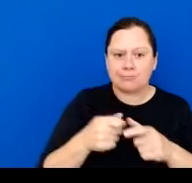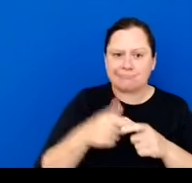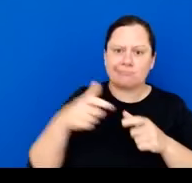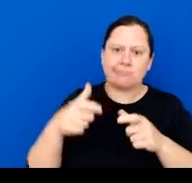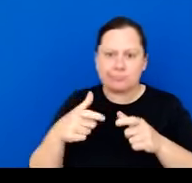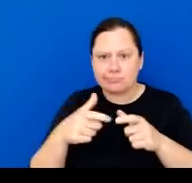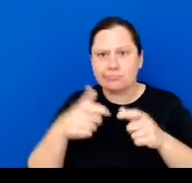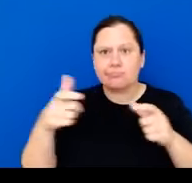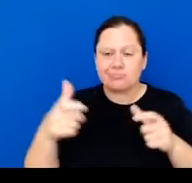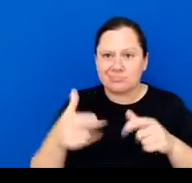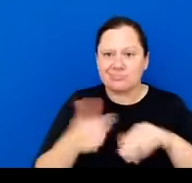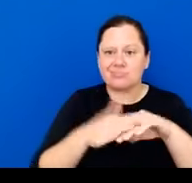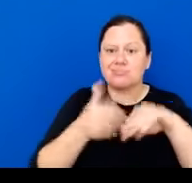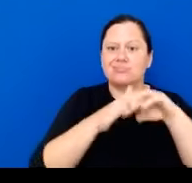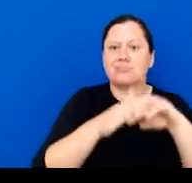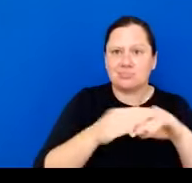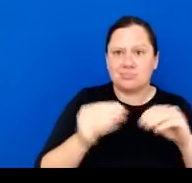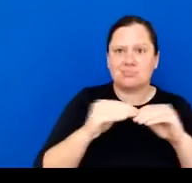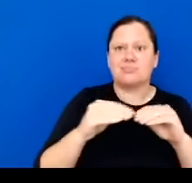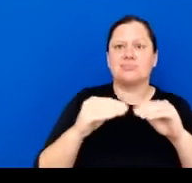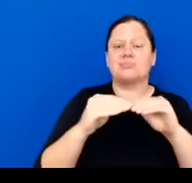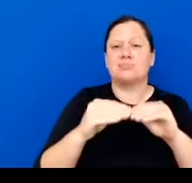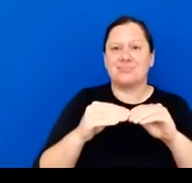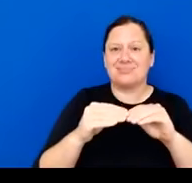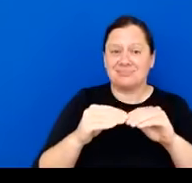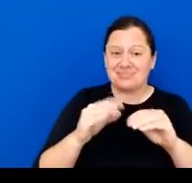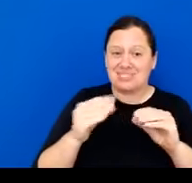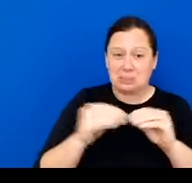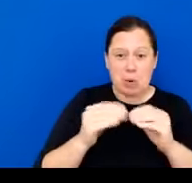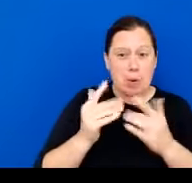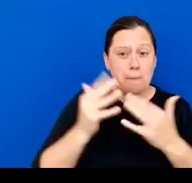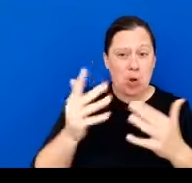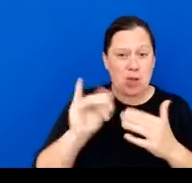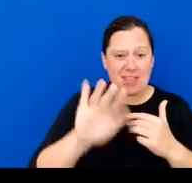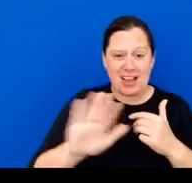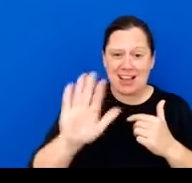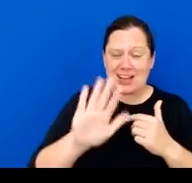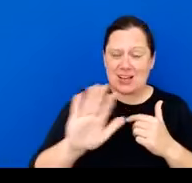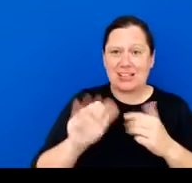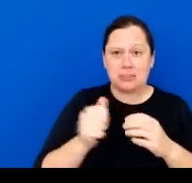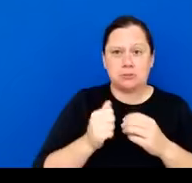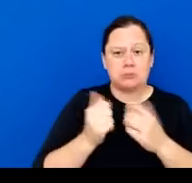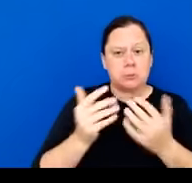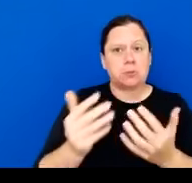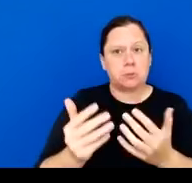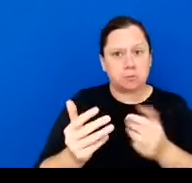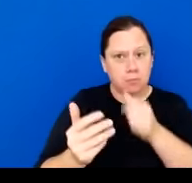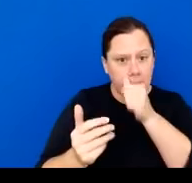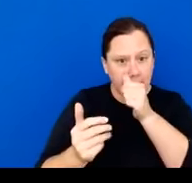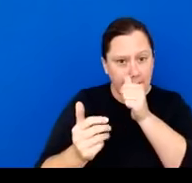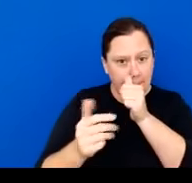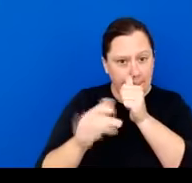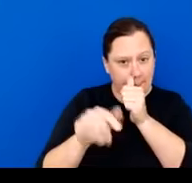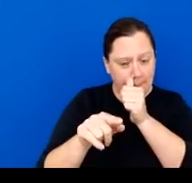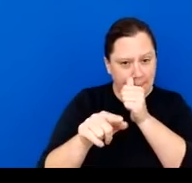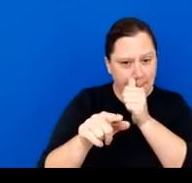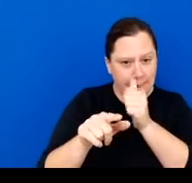so let's see if we can't zoom in on the south east corner there